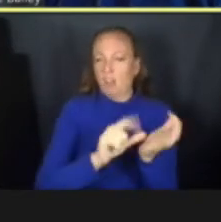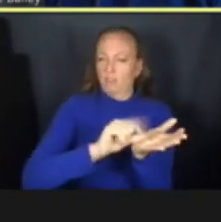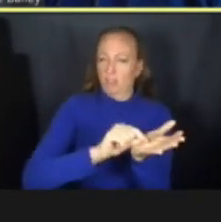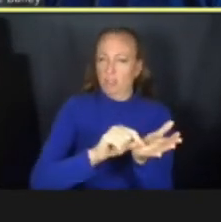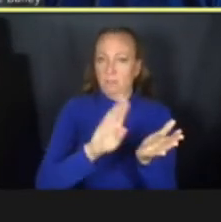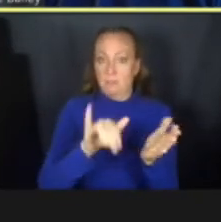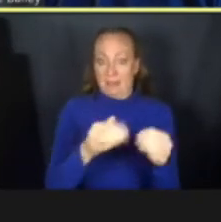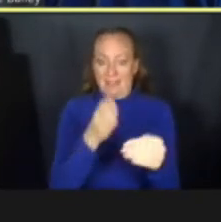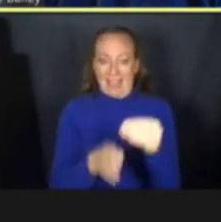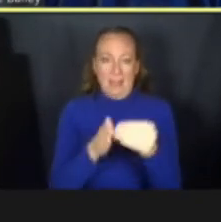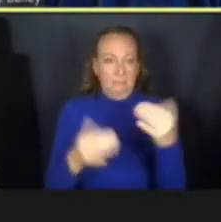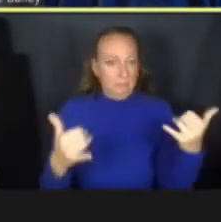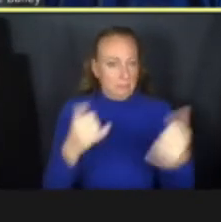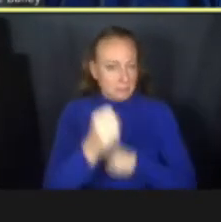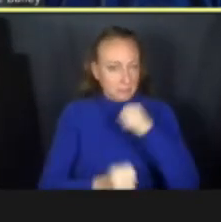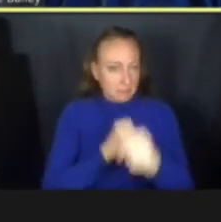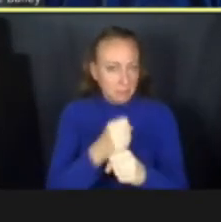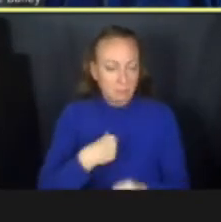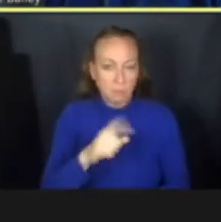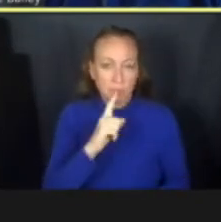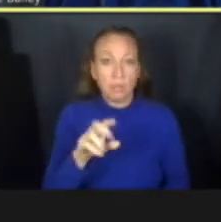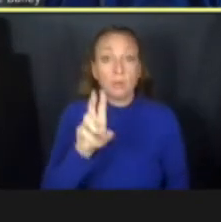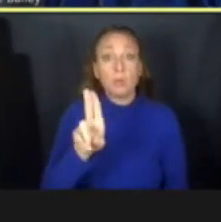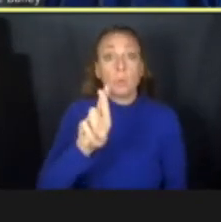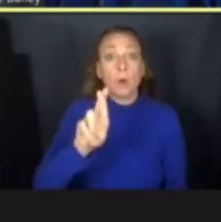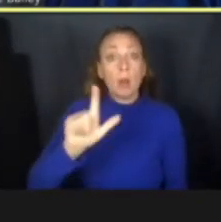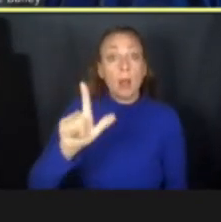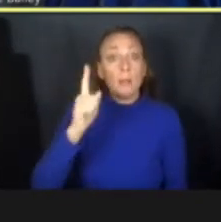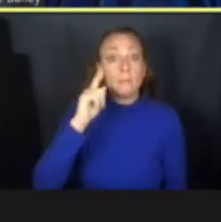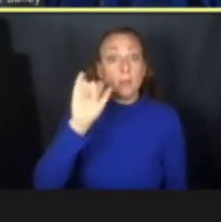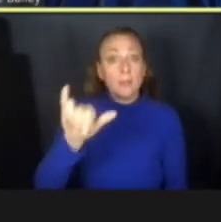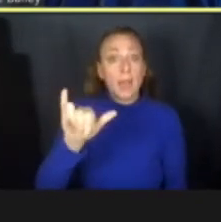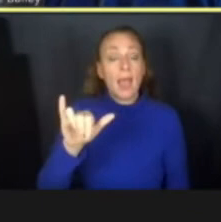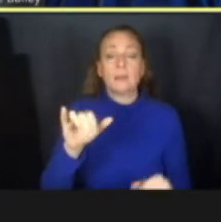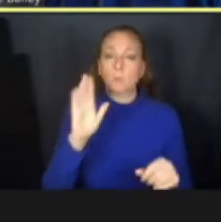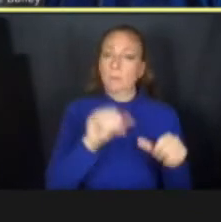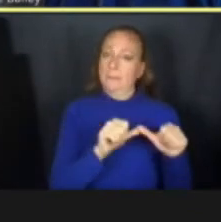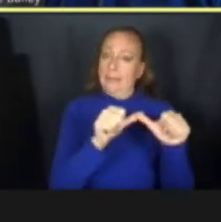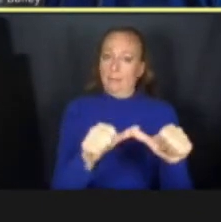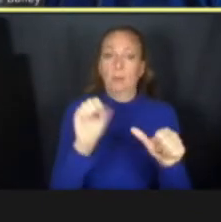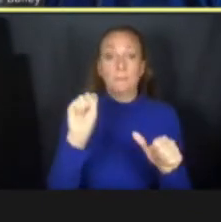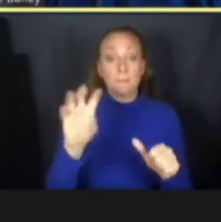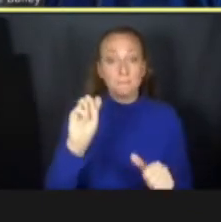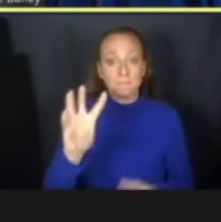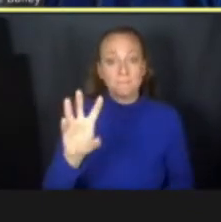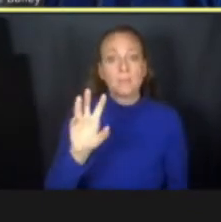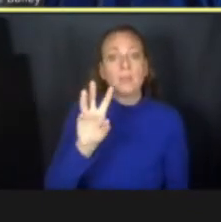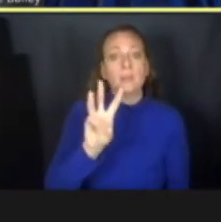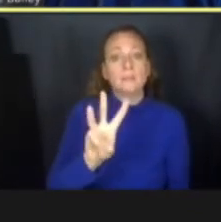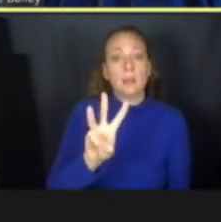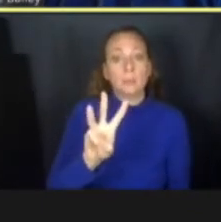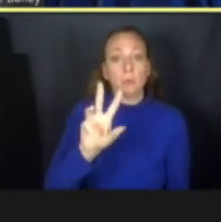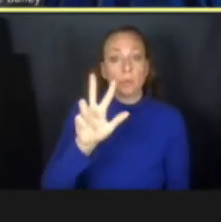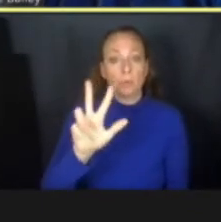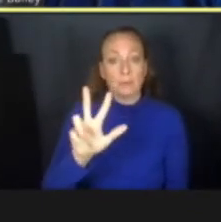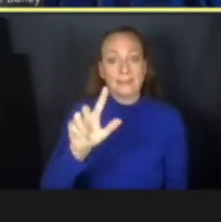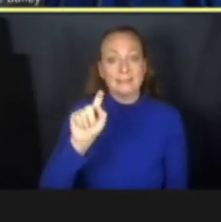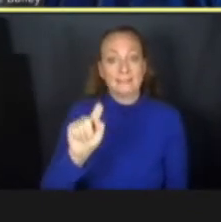I'm sure, the URL for those is stable so I can give you that here, w3.org/tr/wcag22,